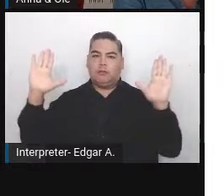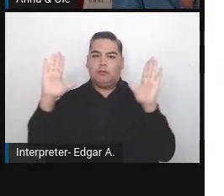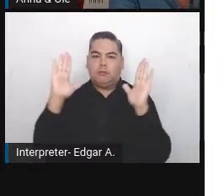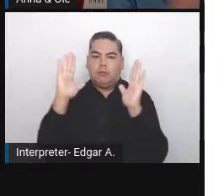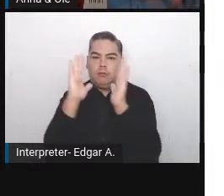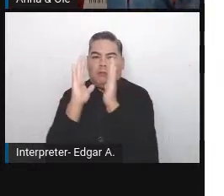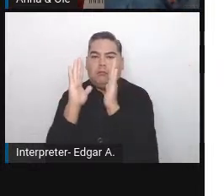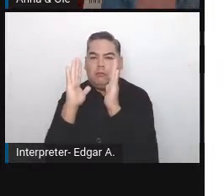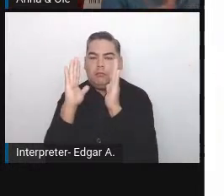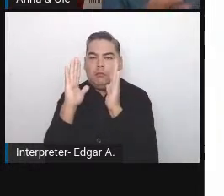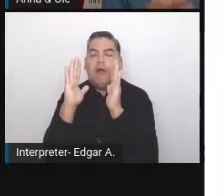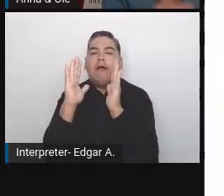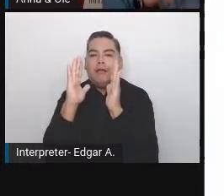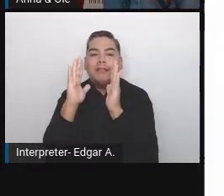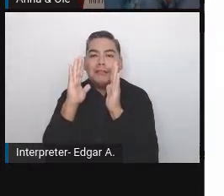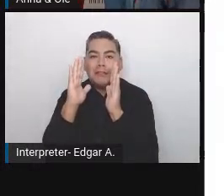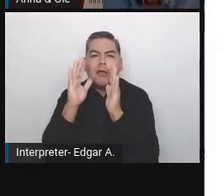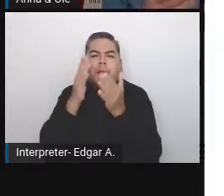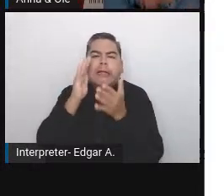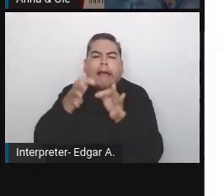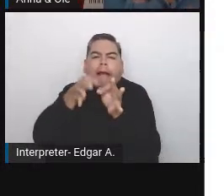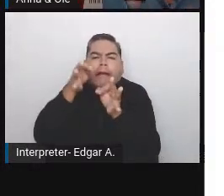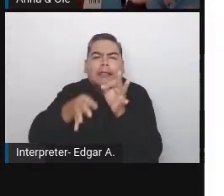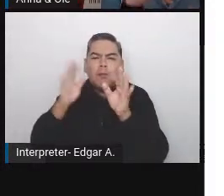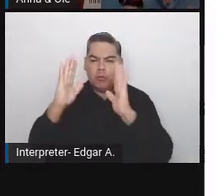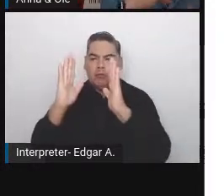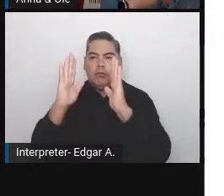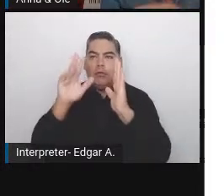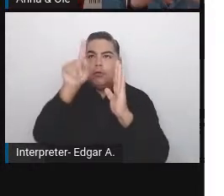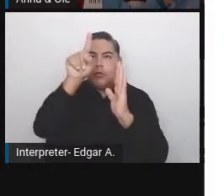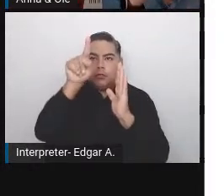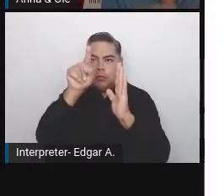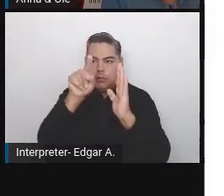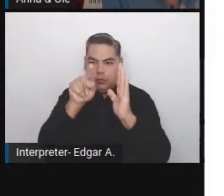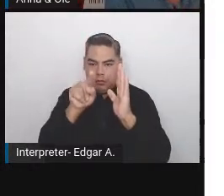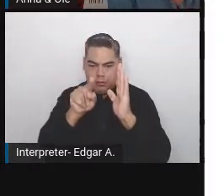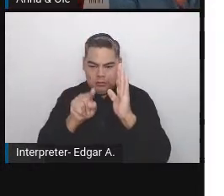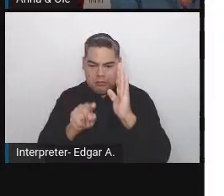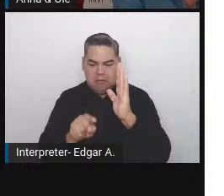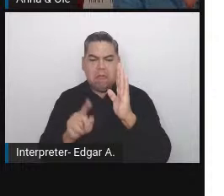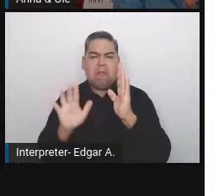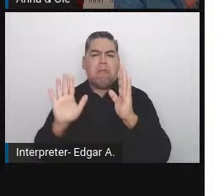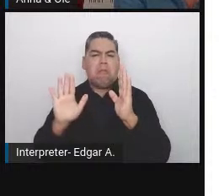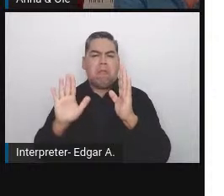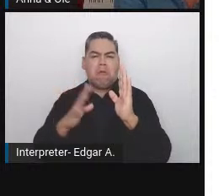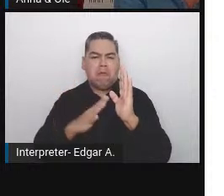in the center of the page provokes the old website had a column to the left and center and to the right and it could at times